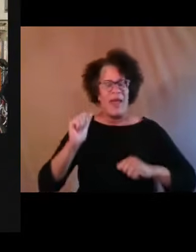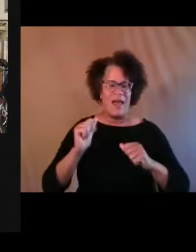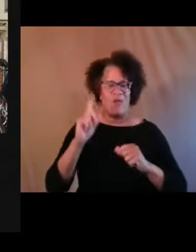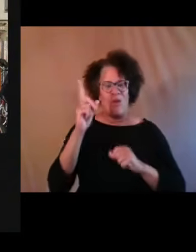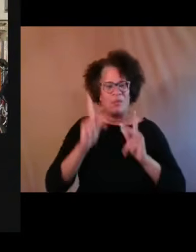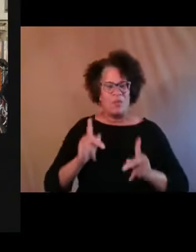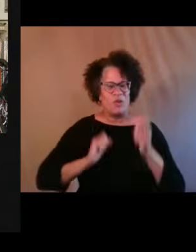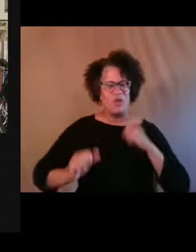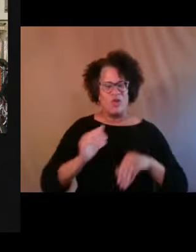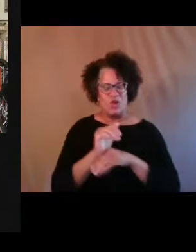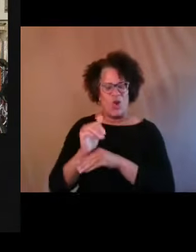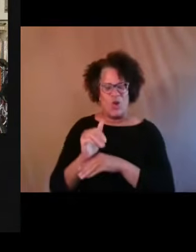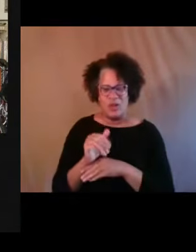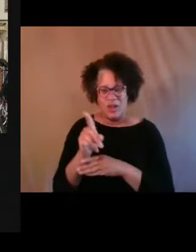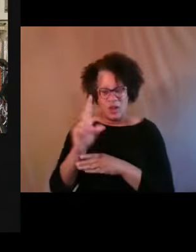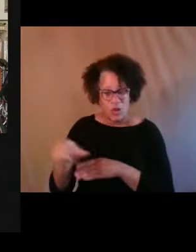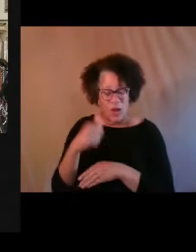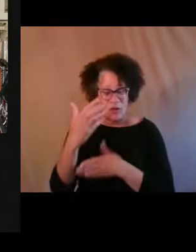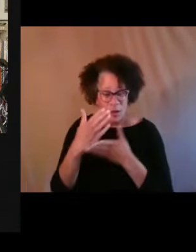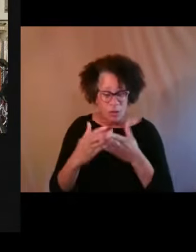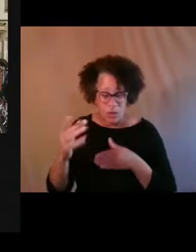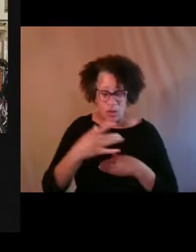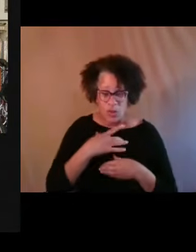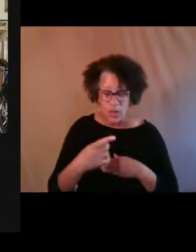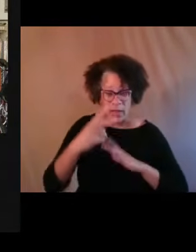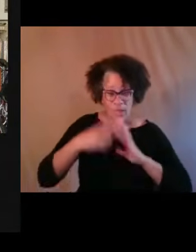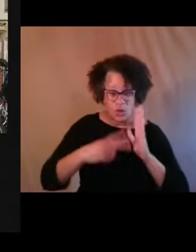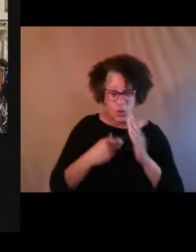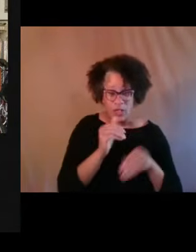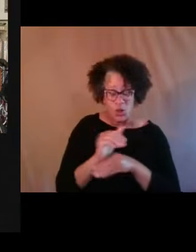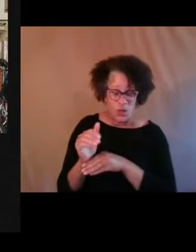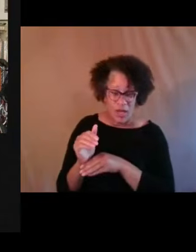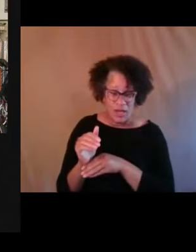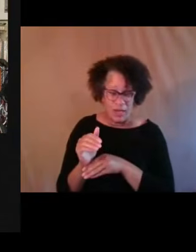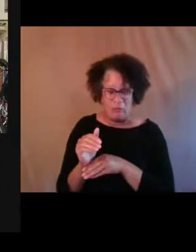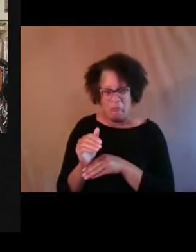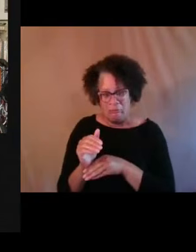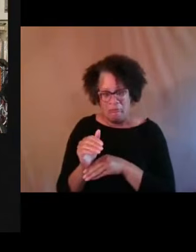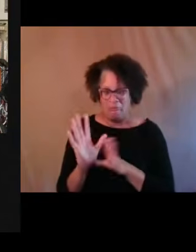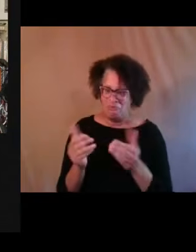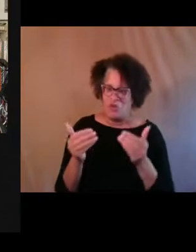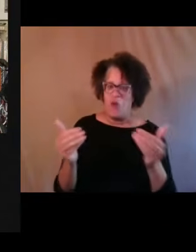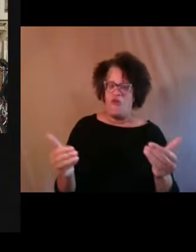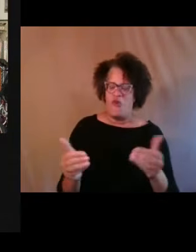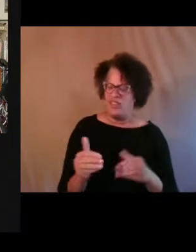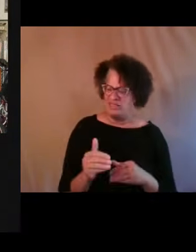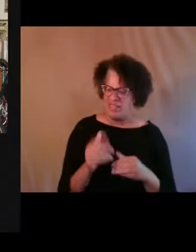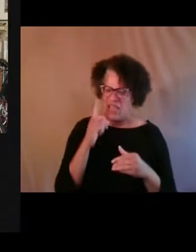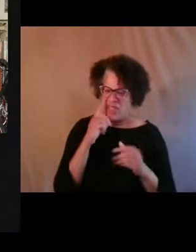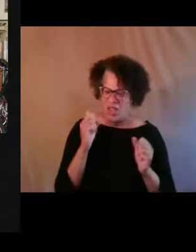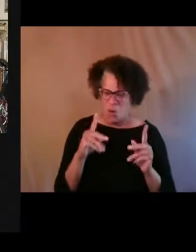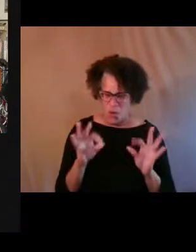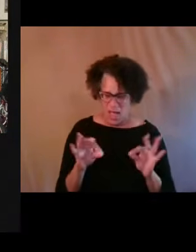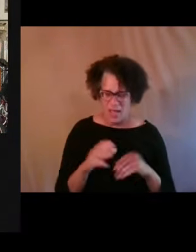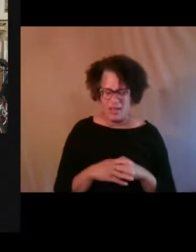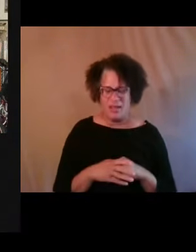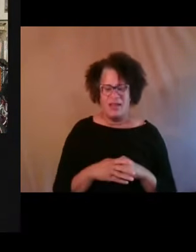Do you have another piece you would like to read? Yes, totally. Go for it. - Absolutely. Go for it. Happy to.